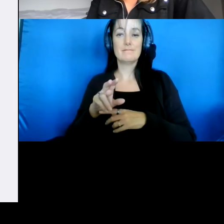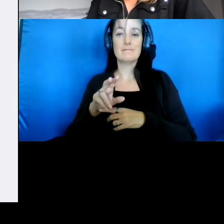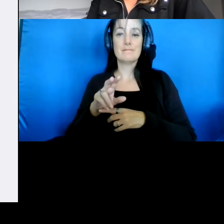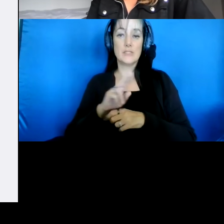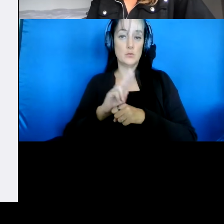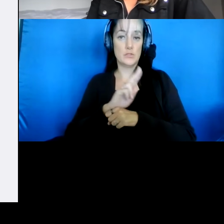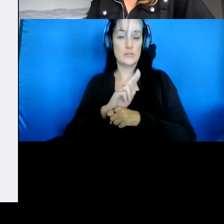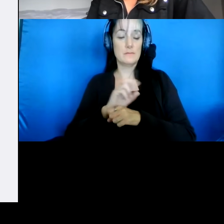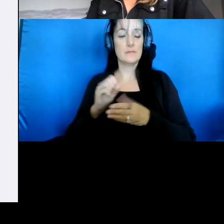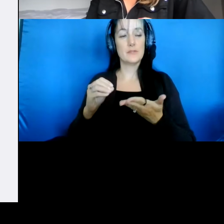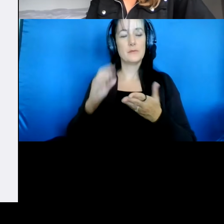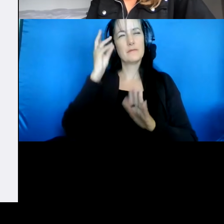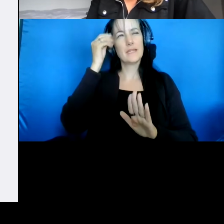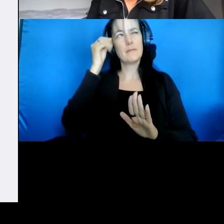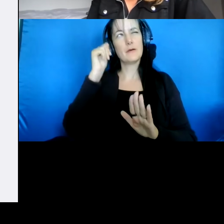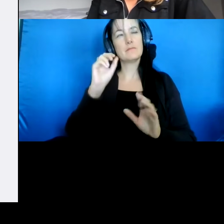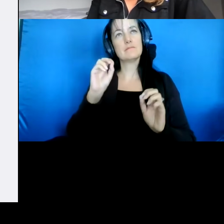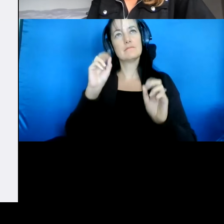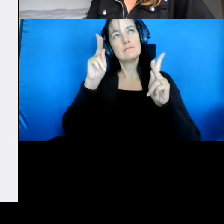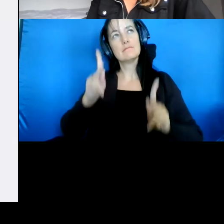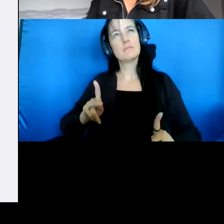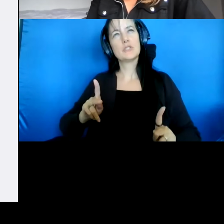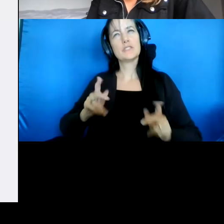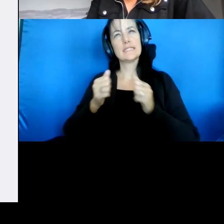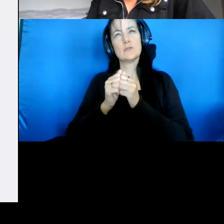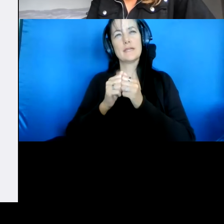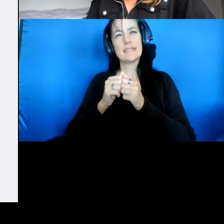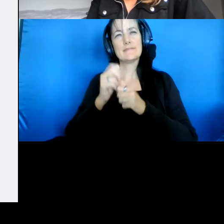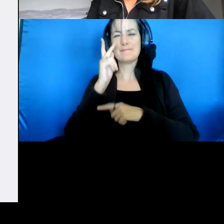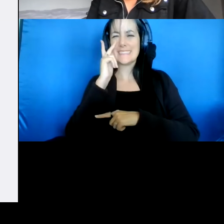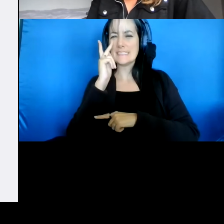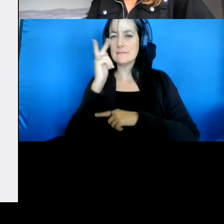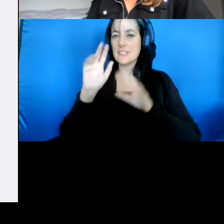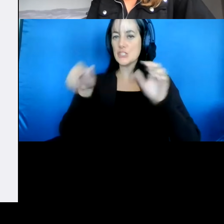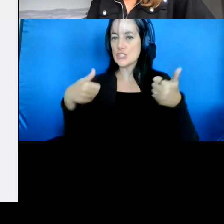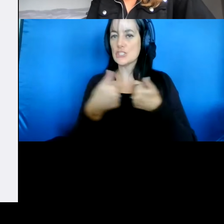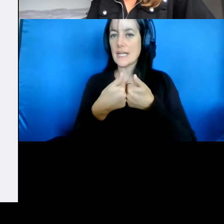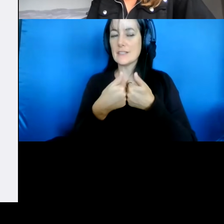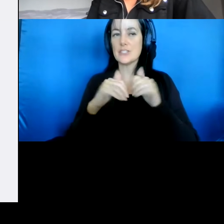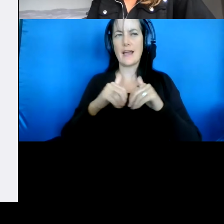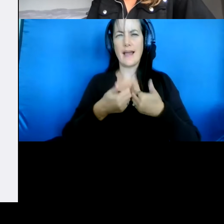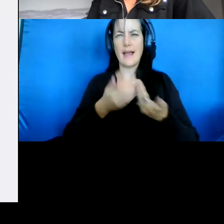experience this, how would somebody with cognition or learning impairments and learning difficulties